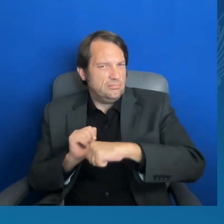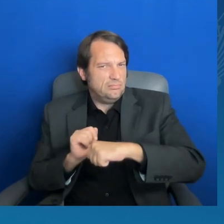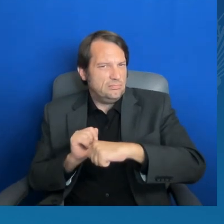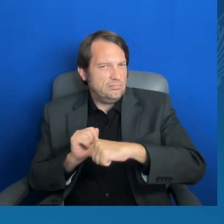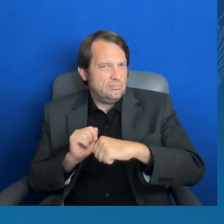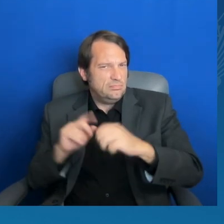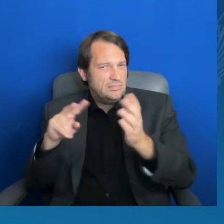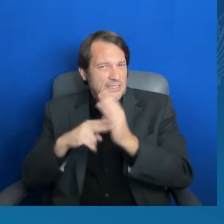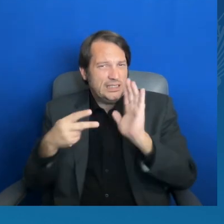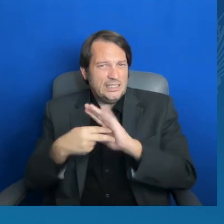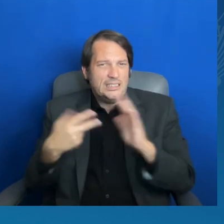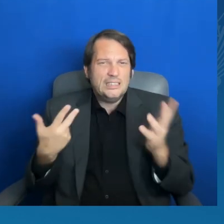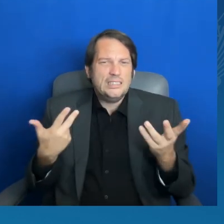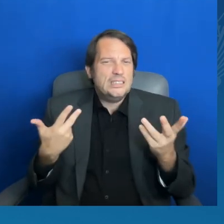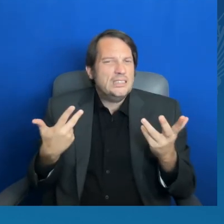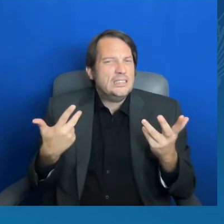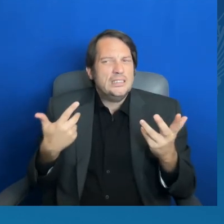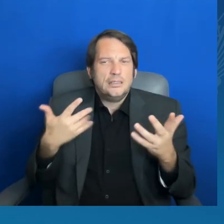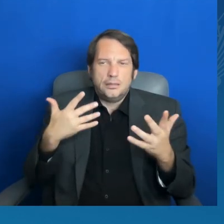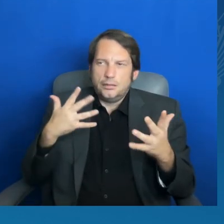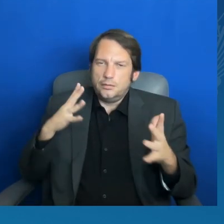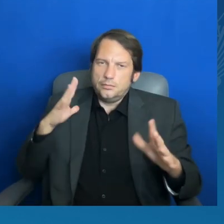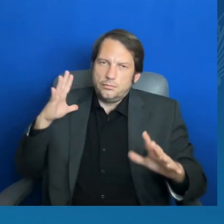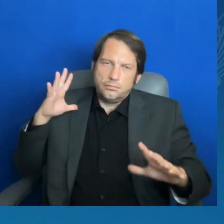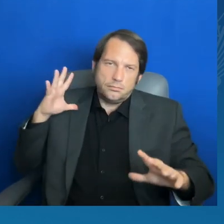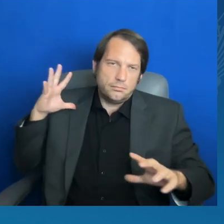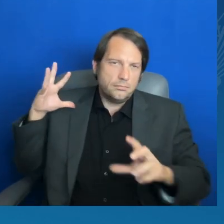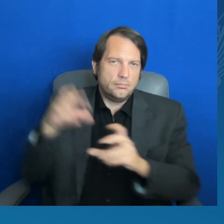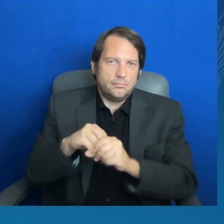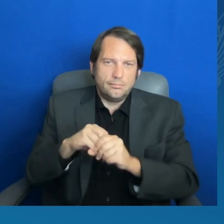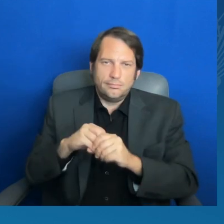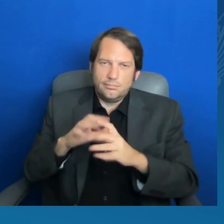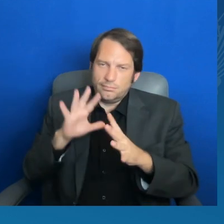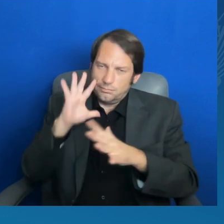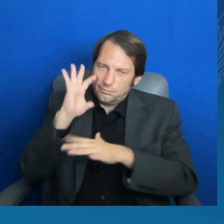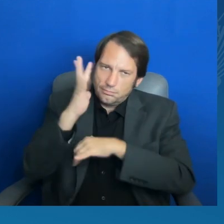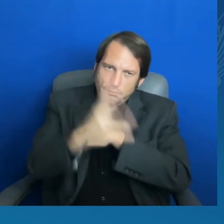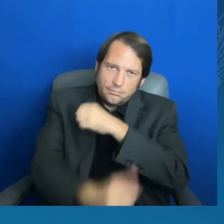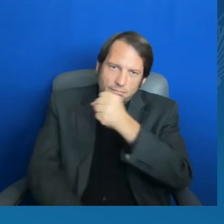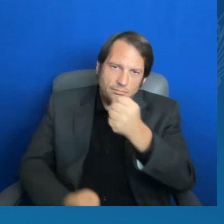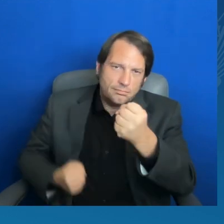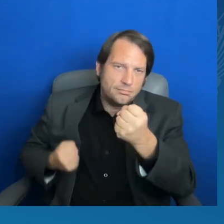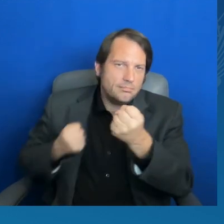because we are fighting born out of love of country for America